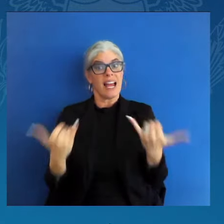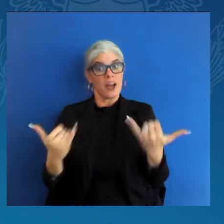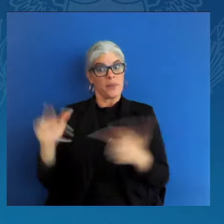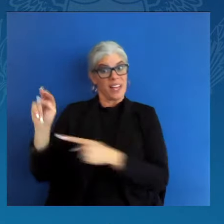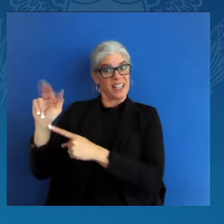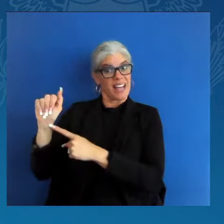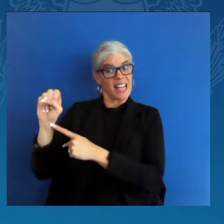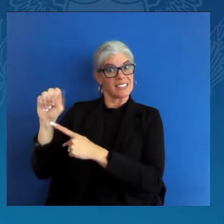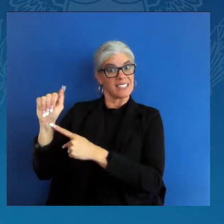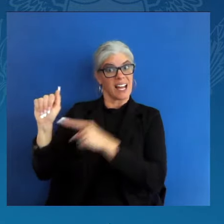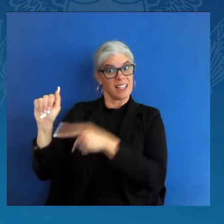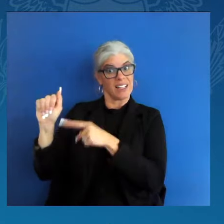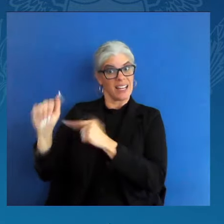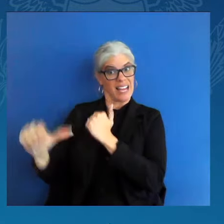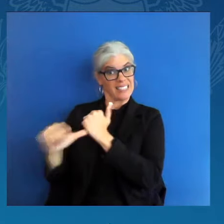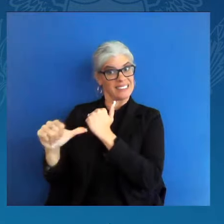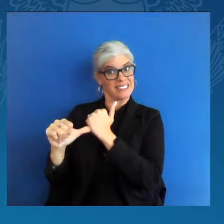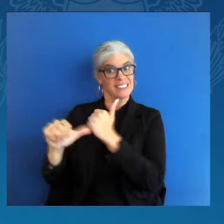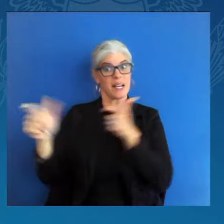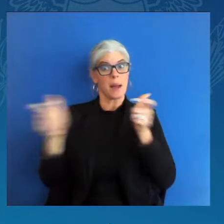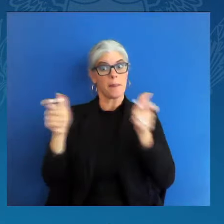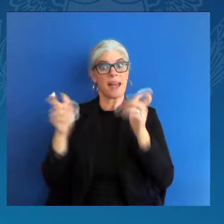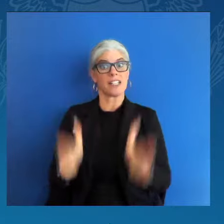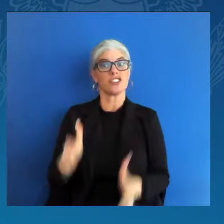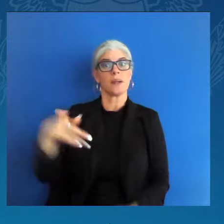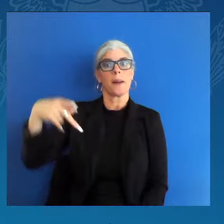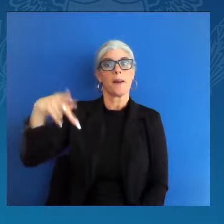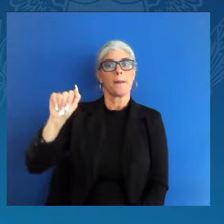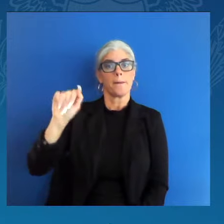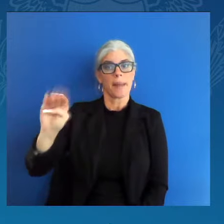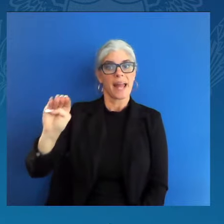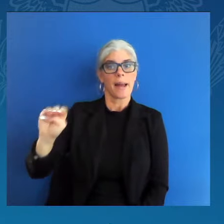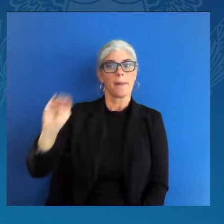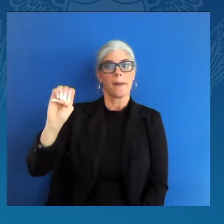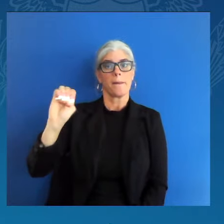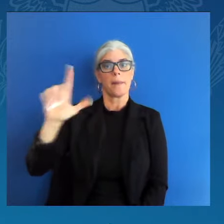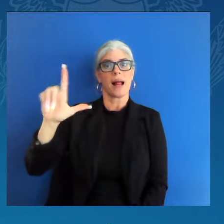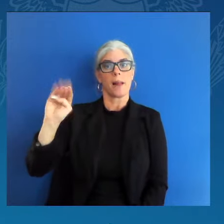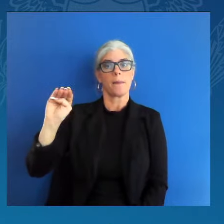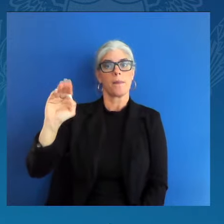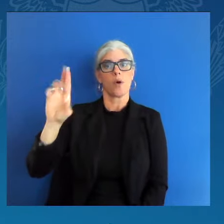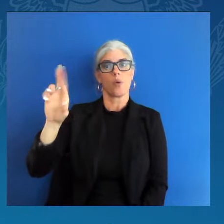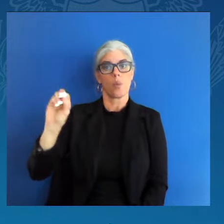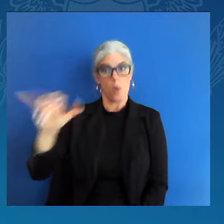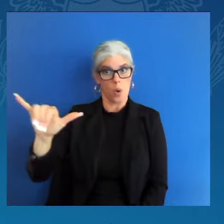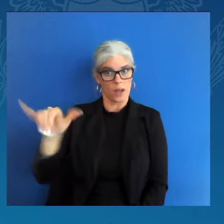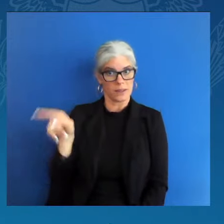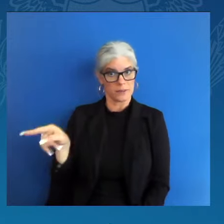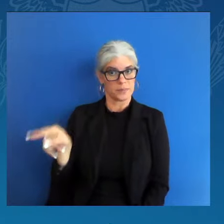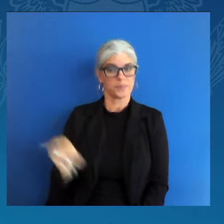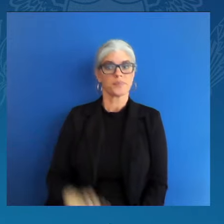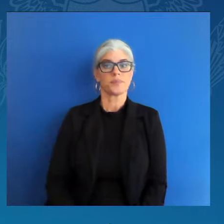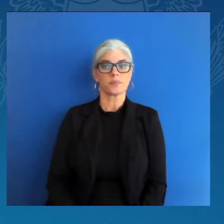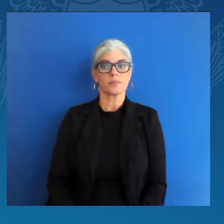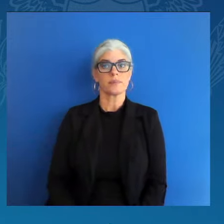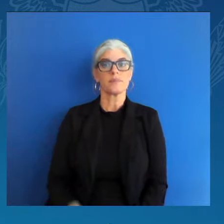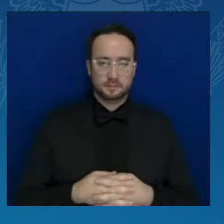NASA's obviously has an important role in fighting the climate crisis. As you heard the Vice President say, a priority for this administration in her.